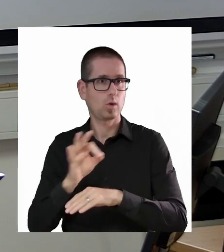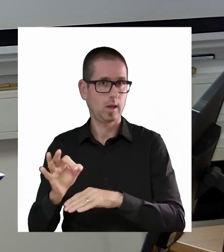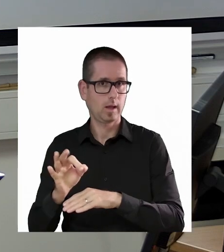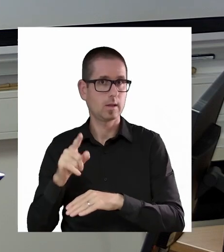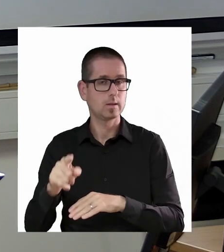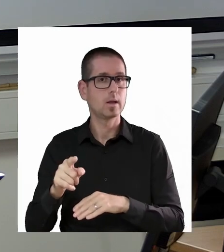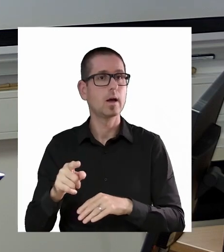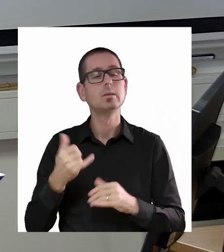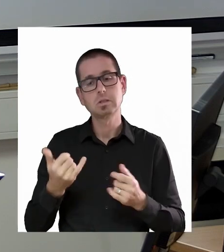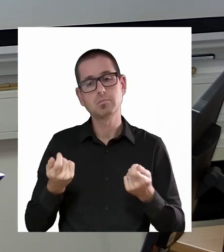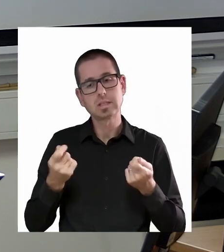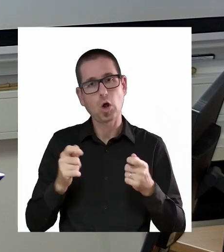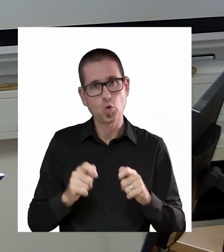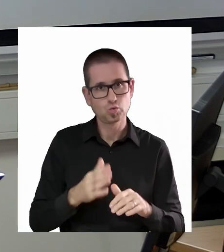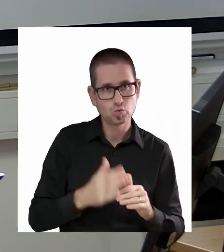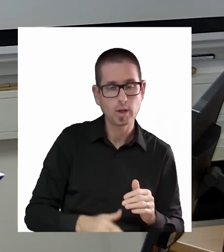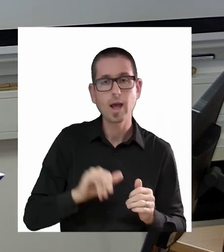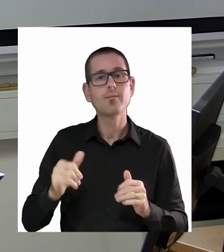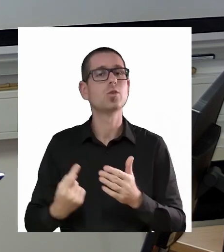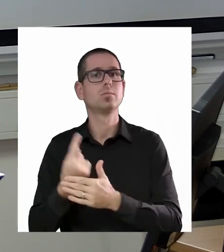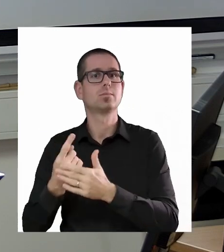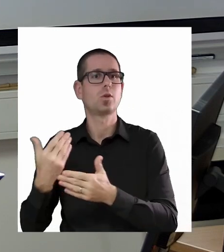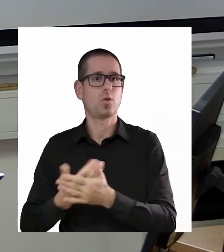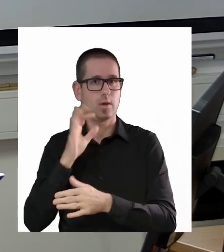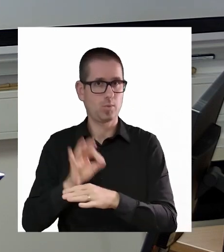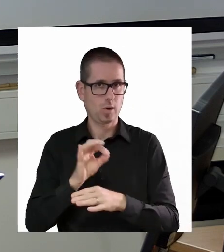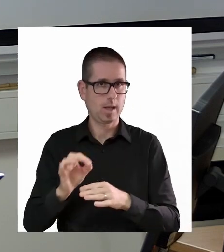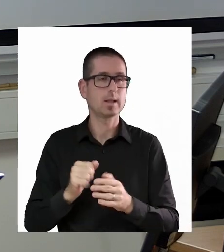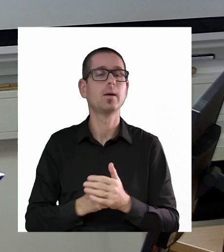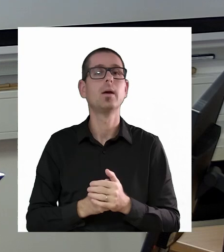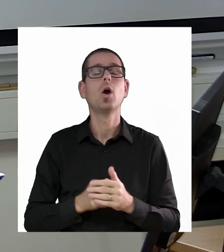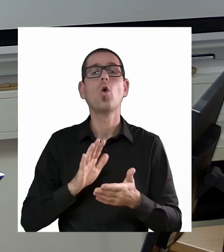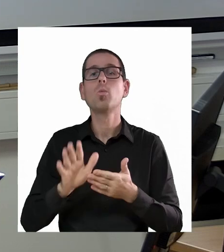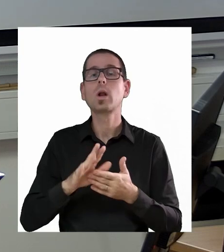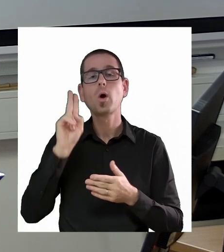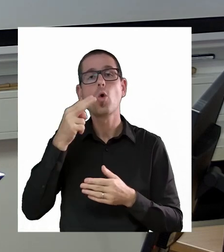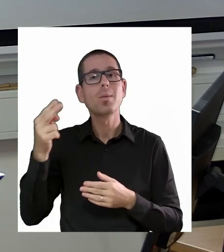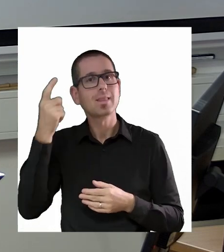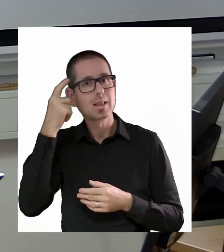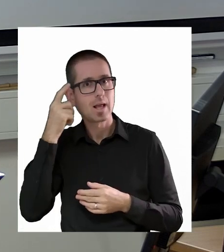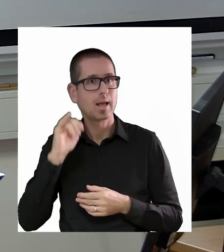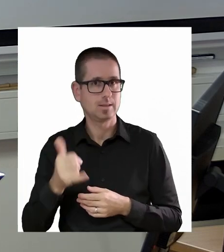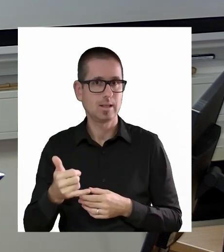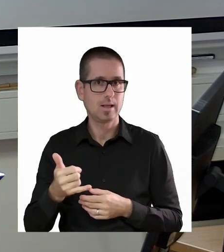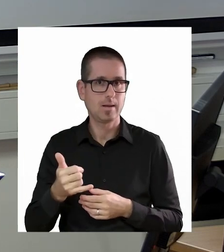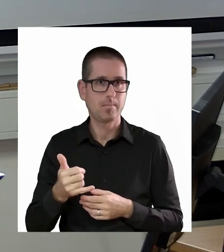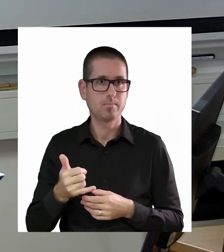to an end. There's always new project and the use of artificial intelligence is really addressed